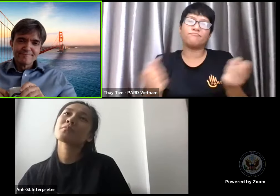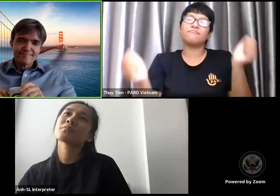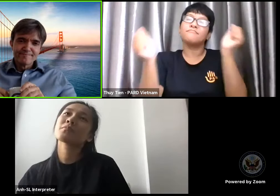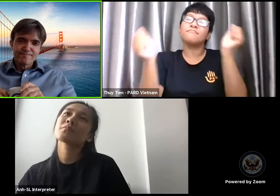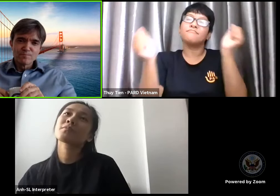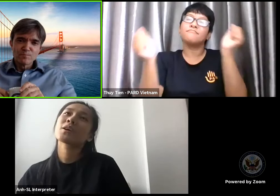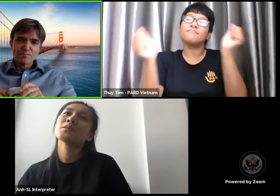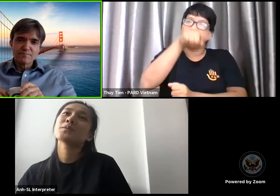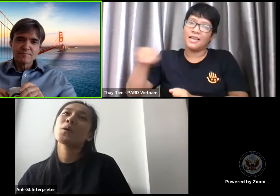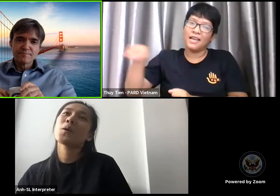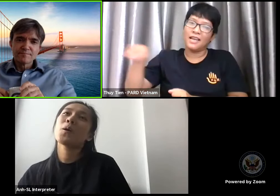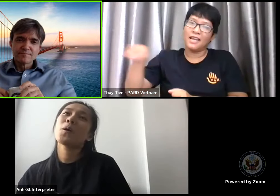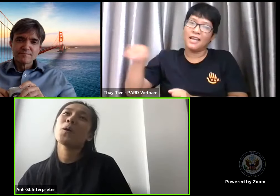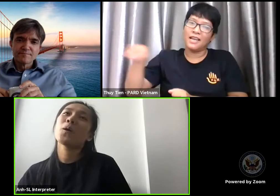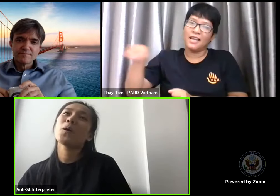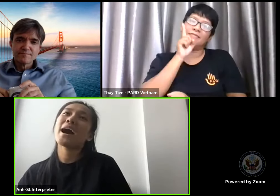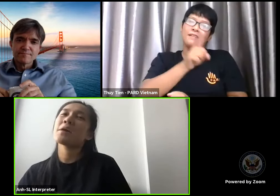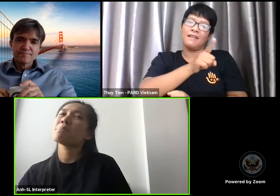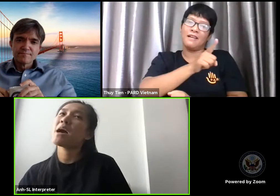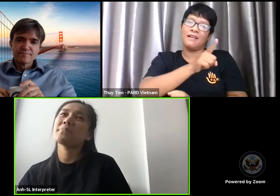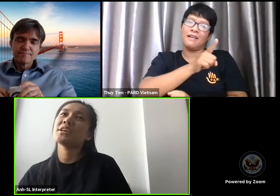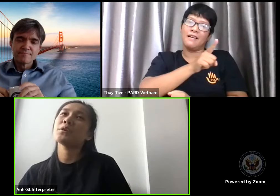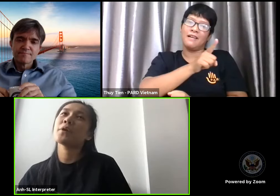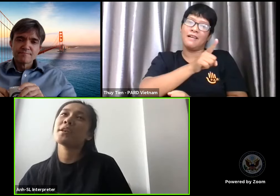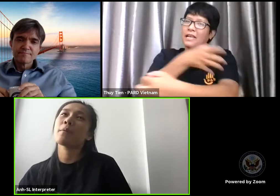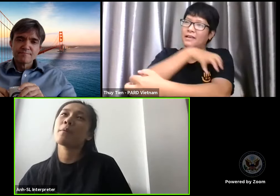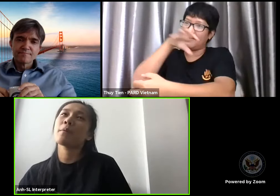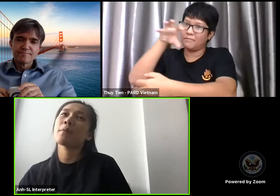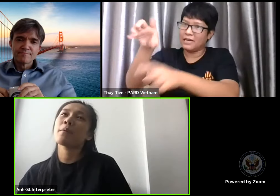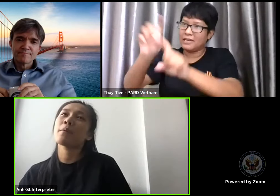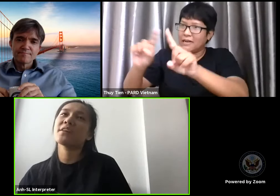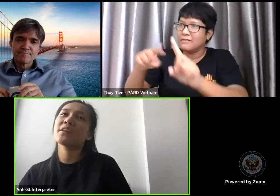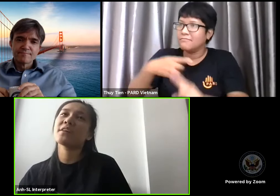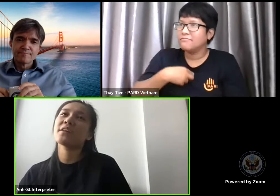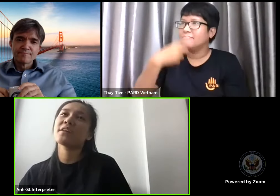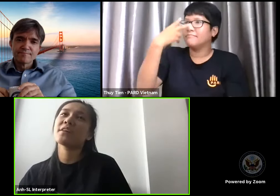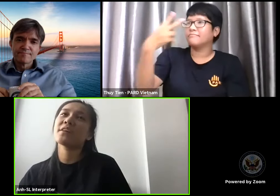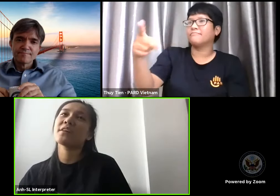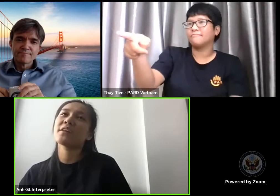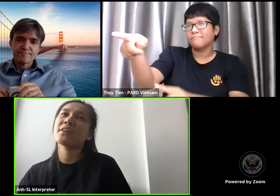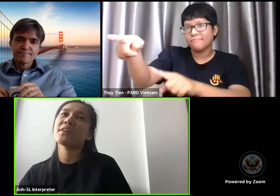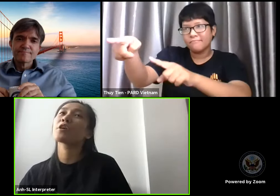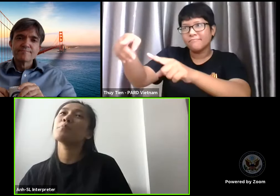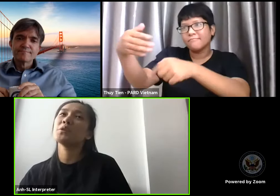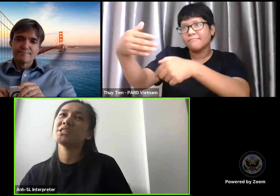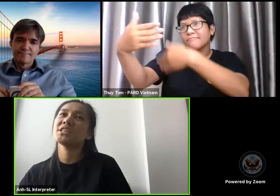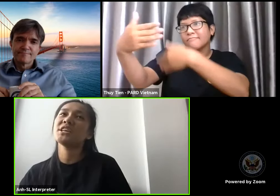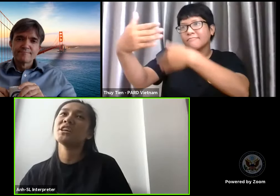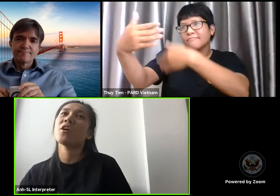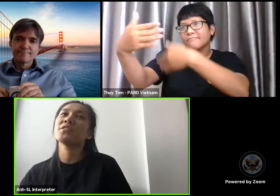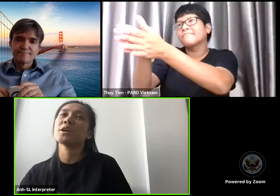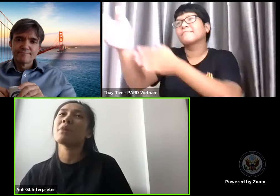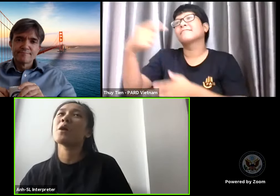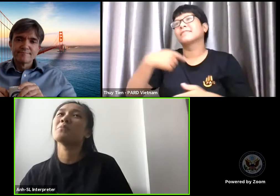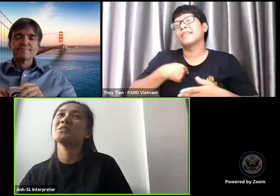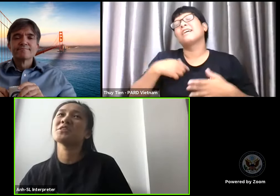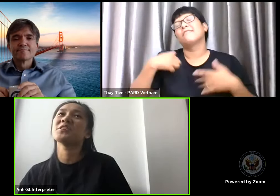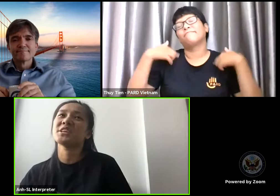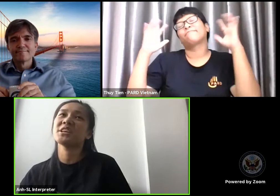[Anh] So I am happy when i'm working together with my deaf community on the empowerment journey,